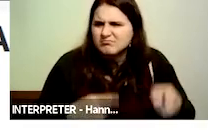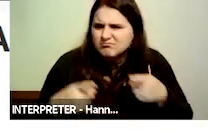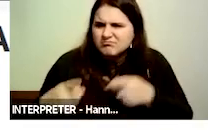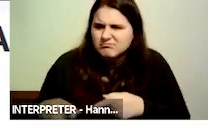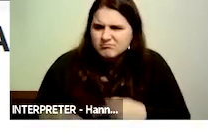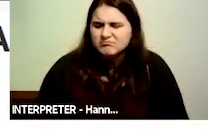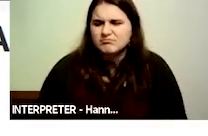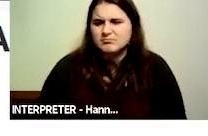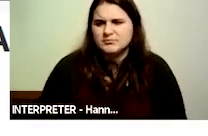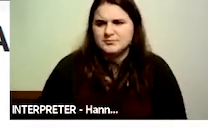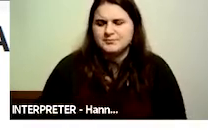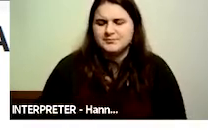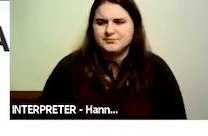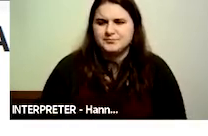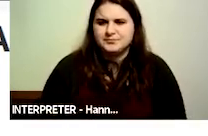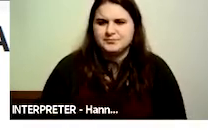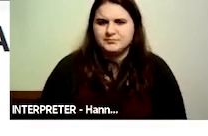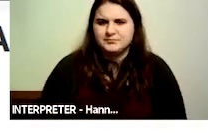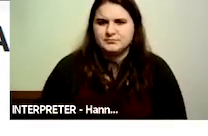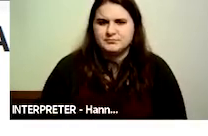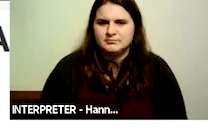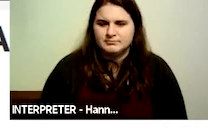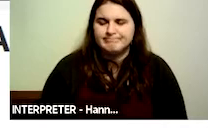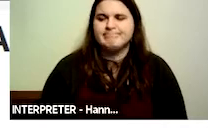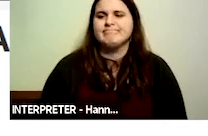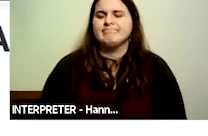Ben Woelk: Kind of example of what happened in the biodome and thought